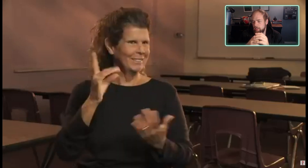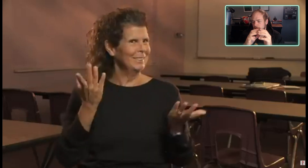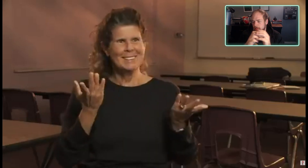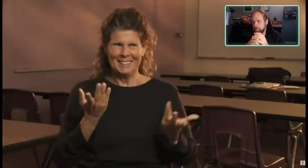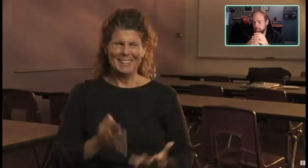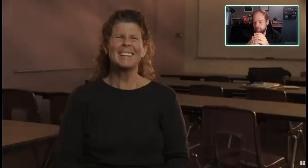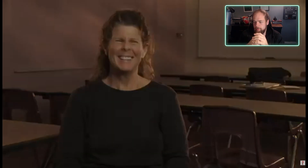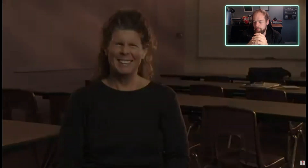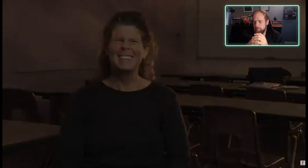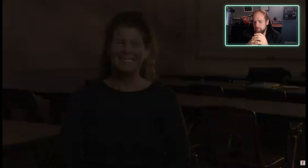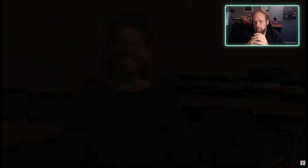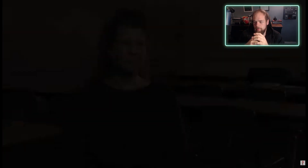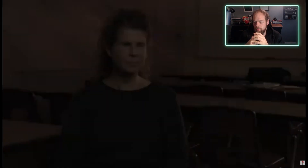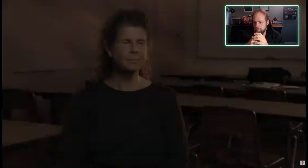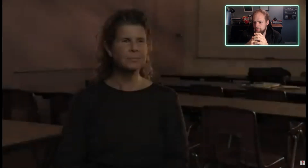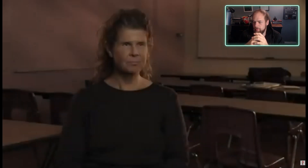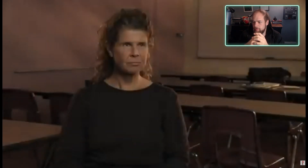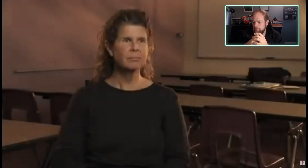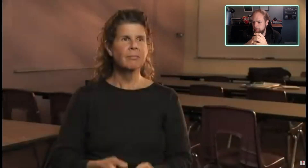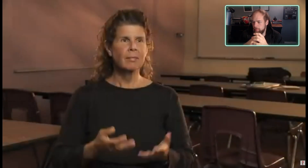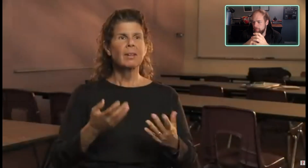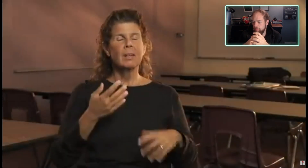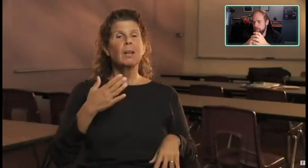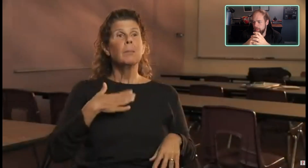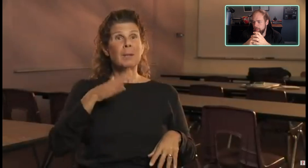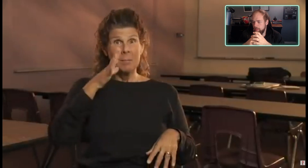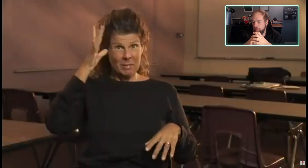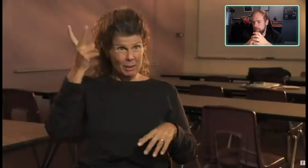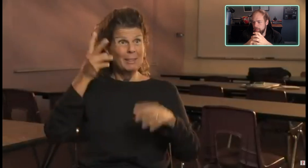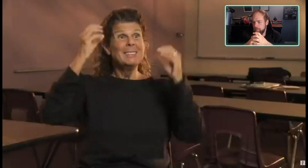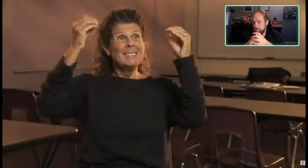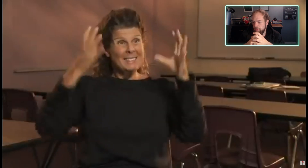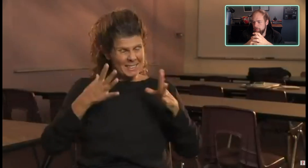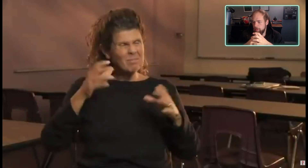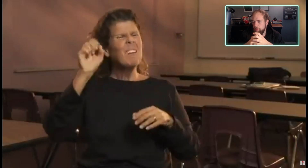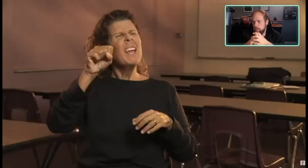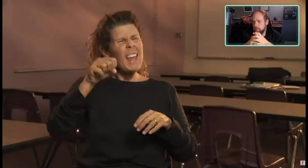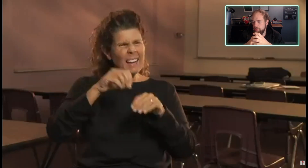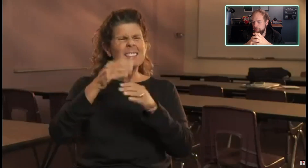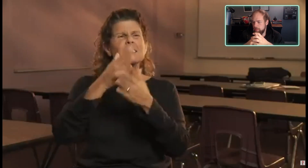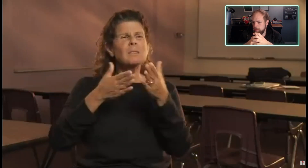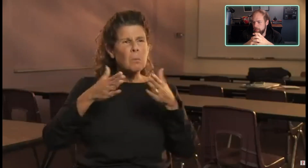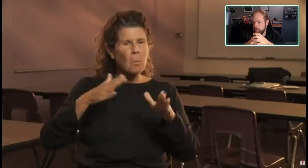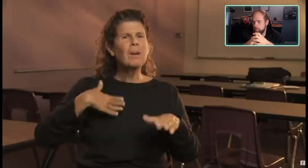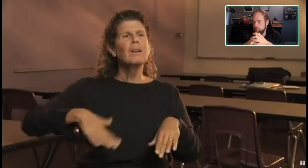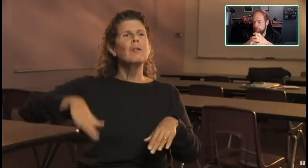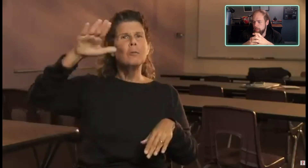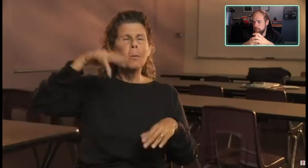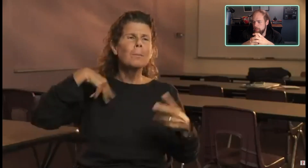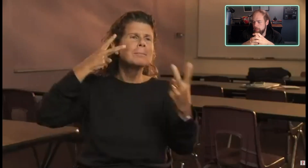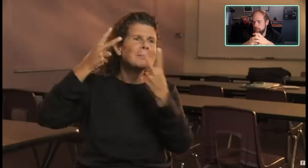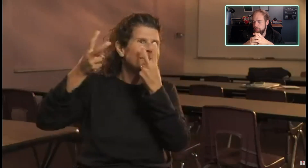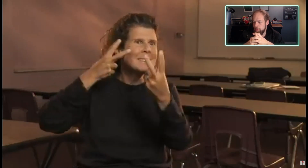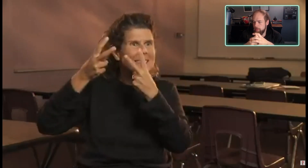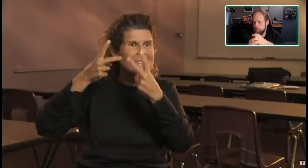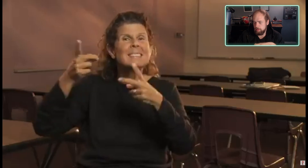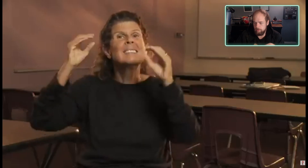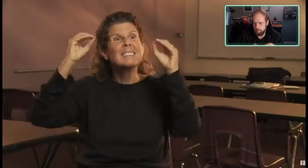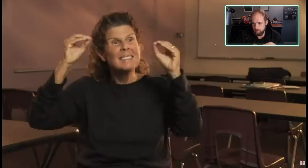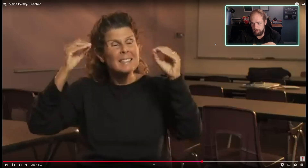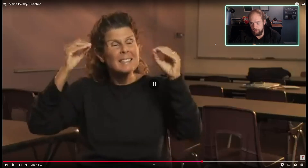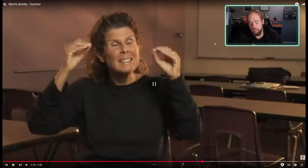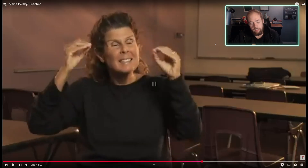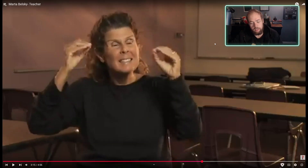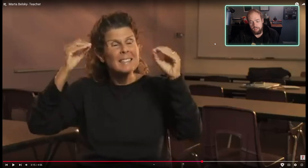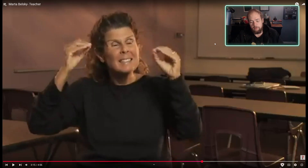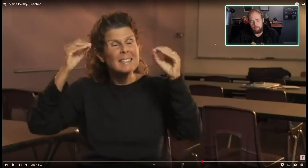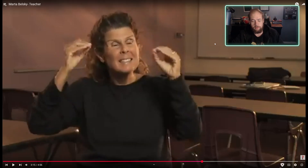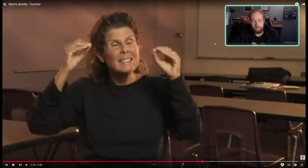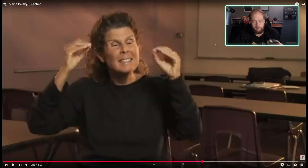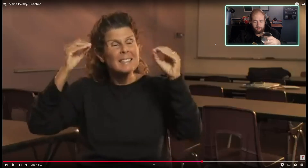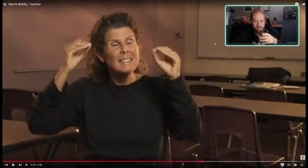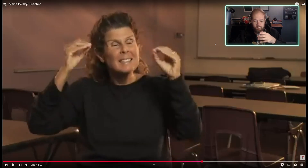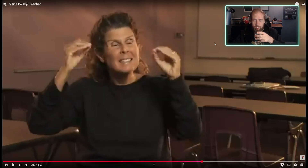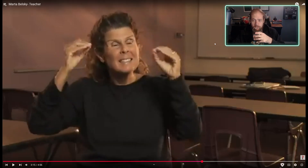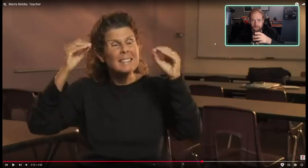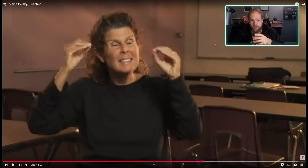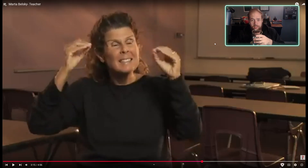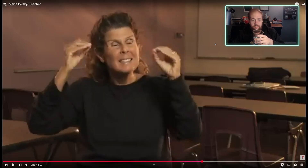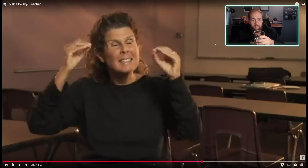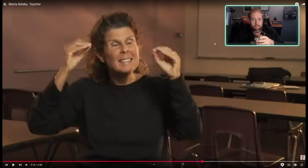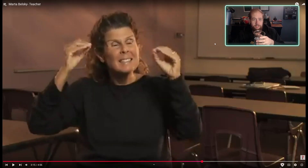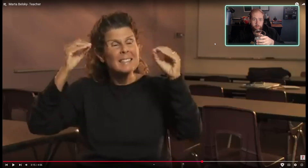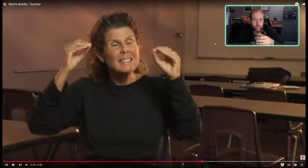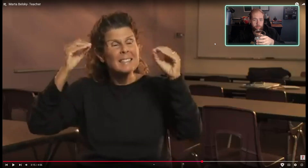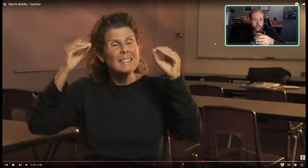never my parents they were both teachers and I know to take a sip this is probably